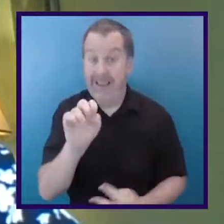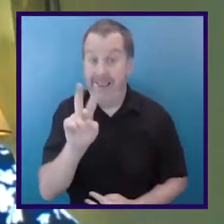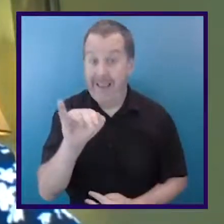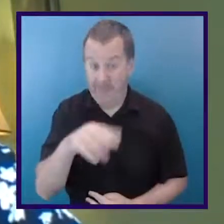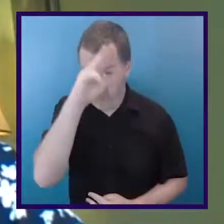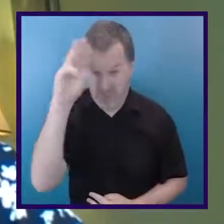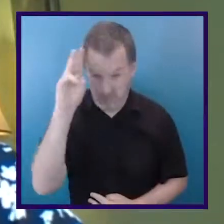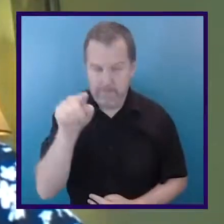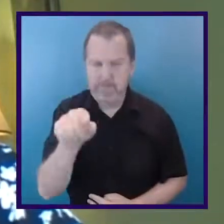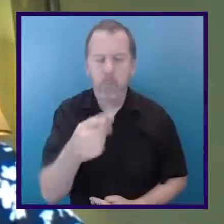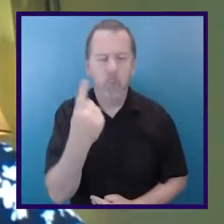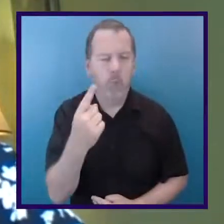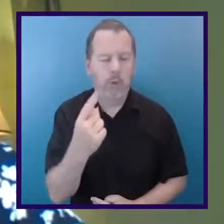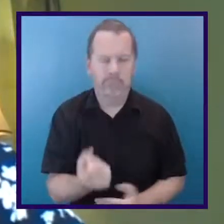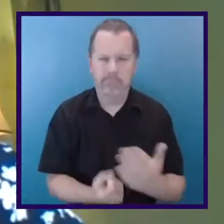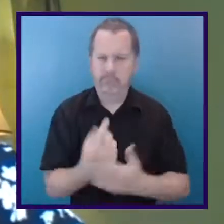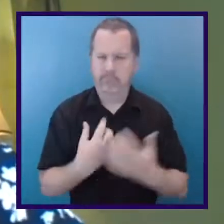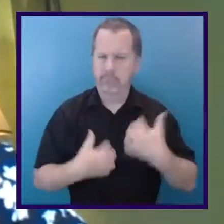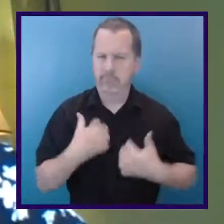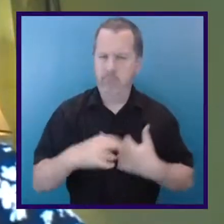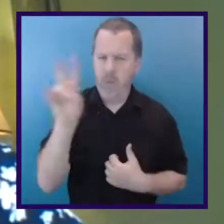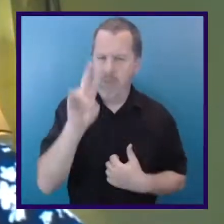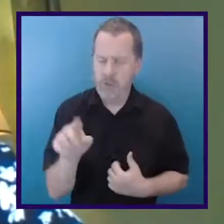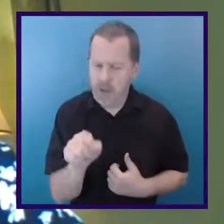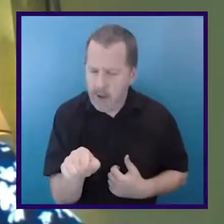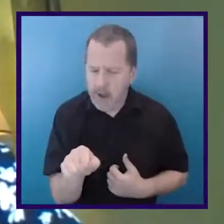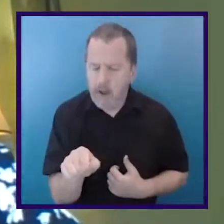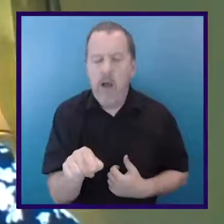There's a very interesting question, a very important question has come in, which is.